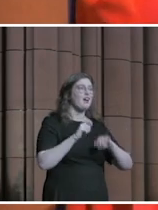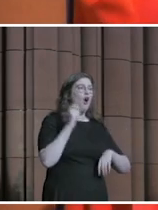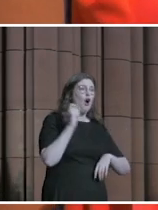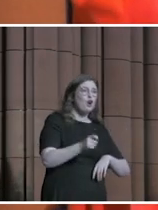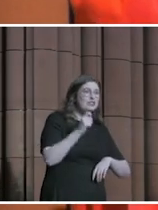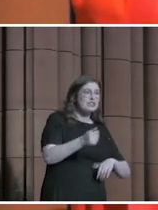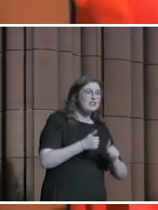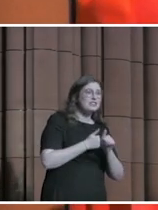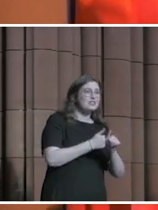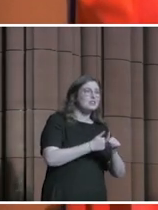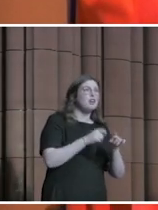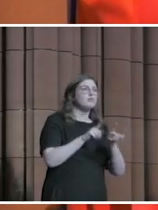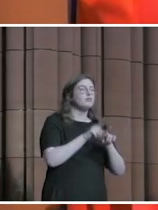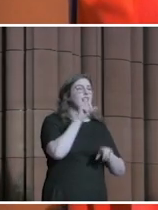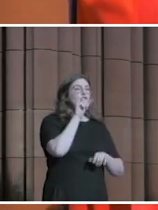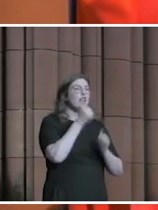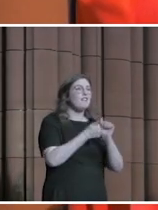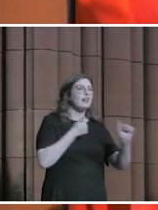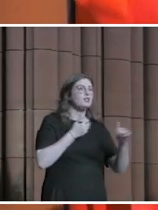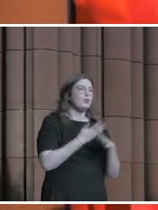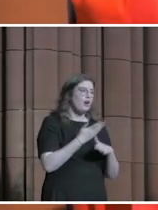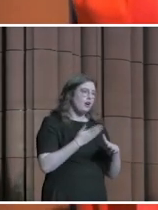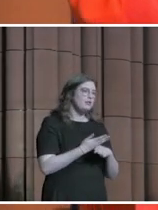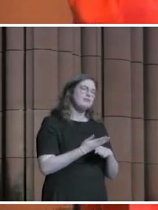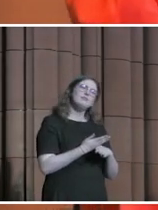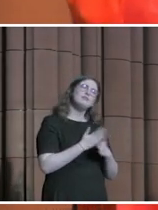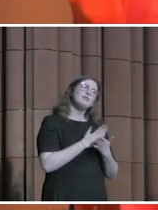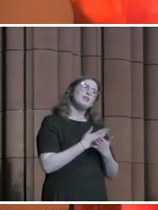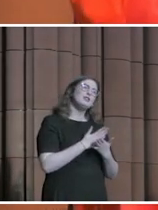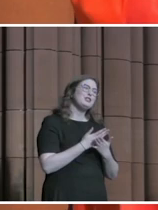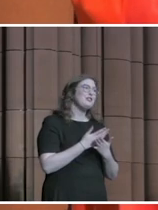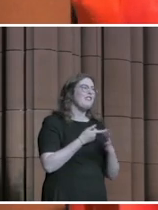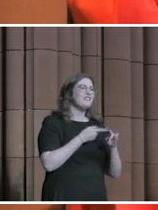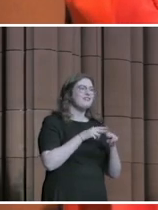and a chicken factory worker. I'm not sure how much of those experiences prepared me